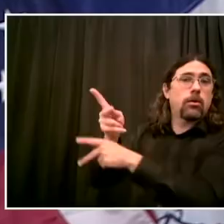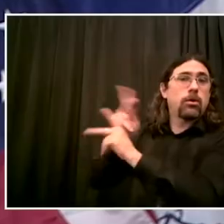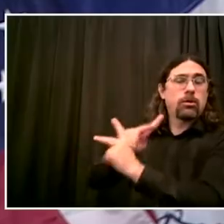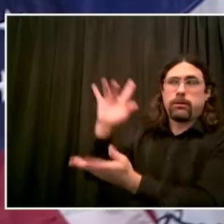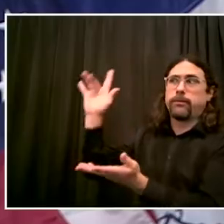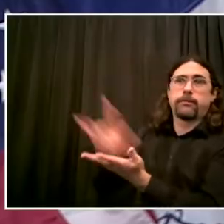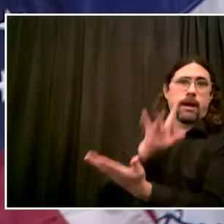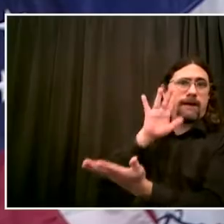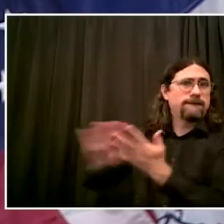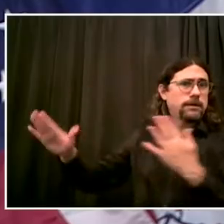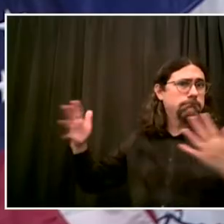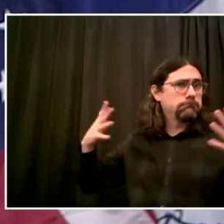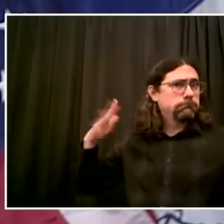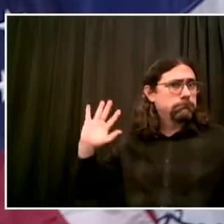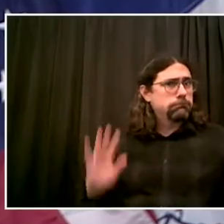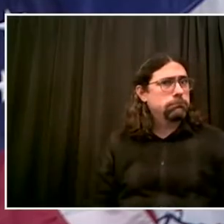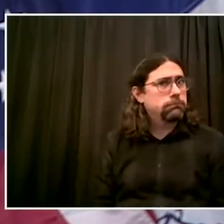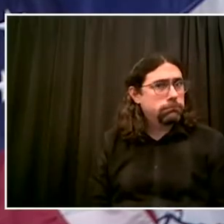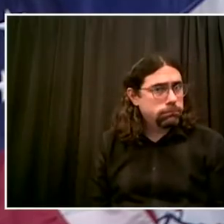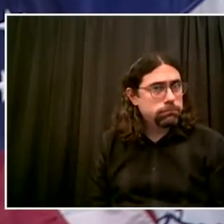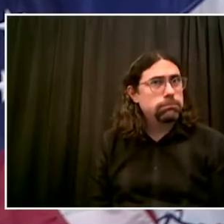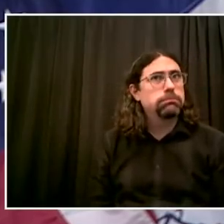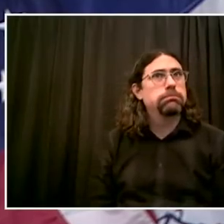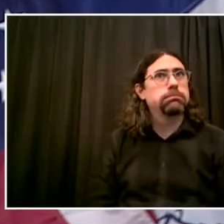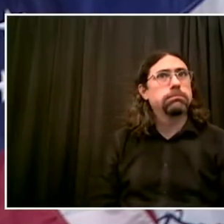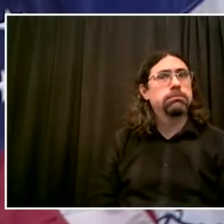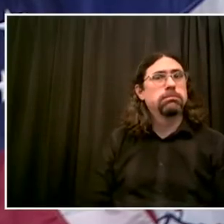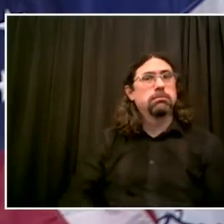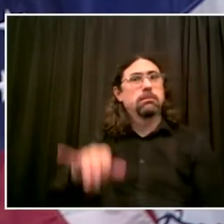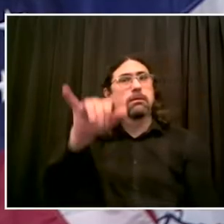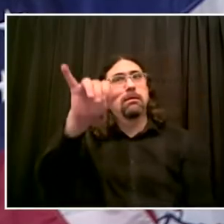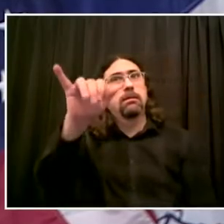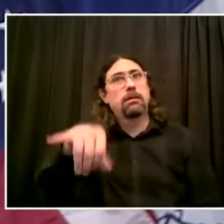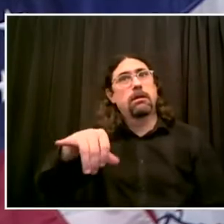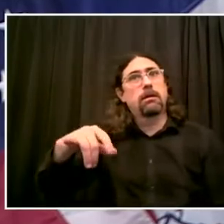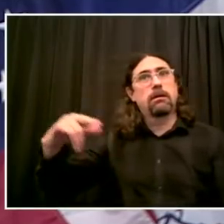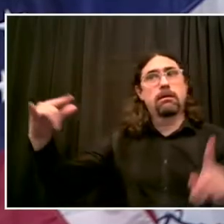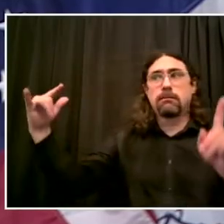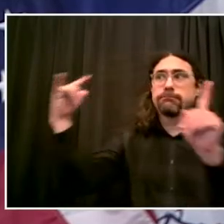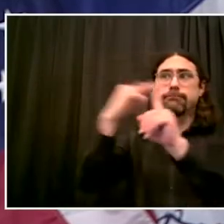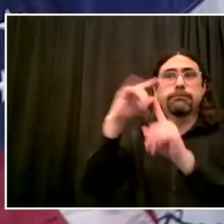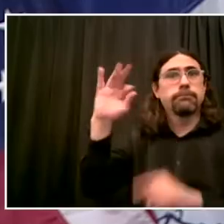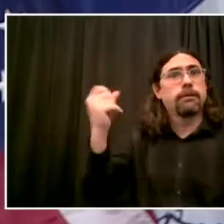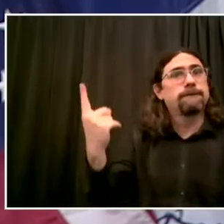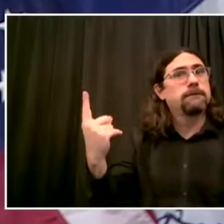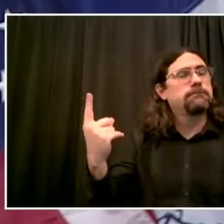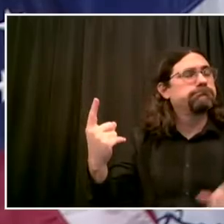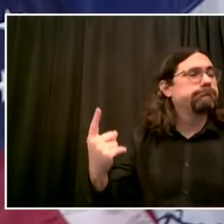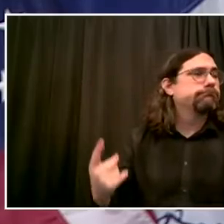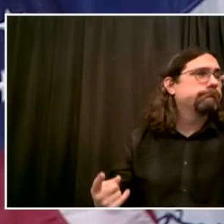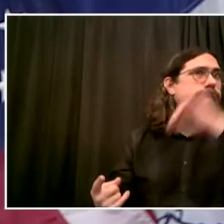REPAID AND WE HAVE SEEN TS HI CITY SUCCEED COMI ONGUOT F THAT TRAGEDY.